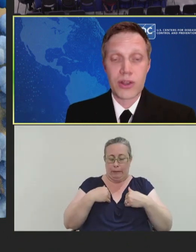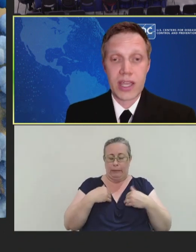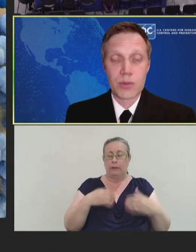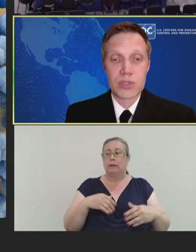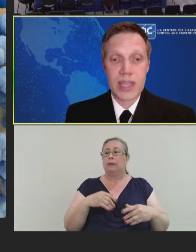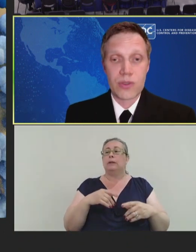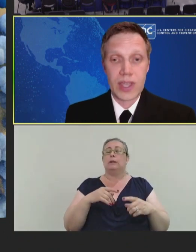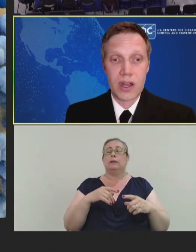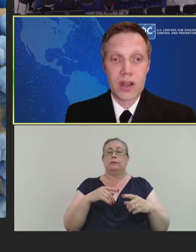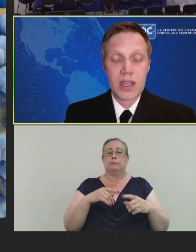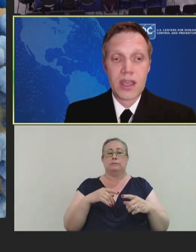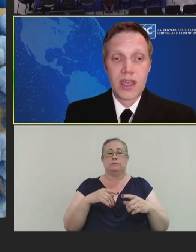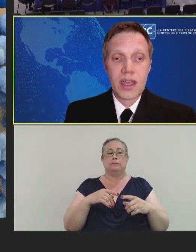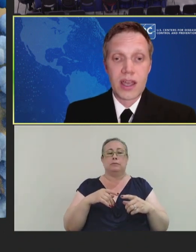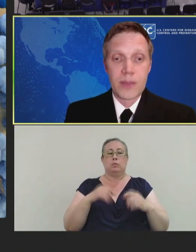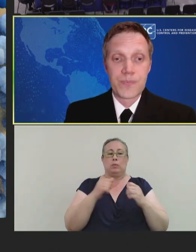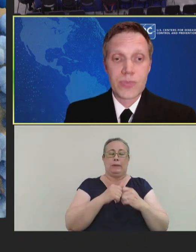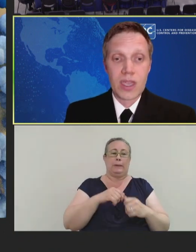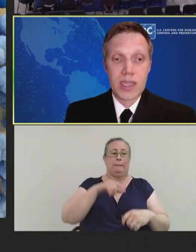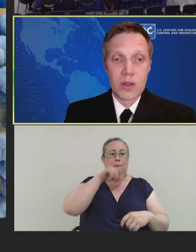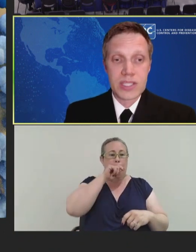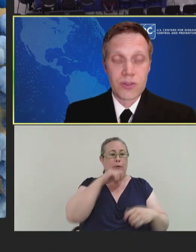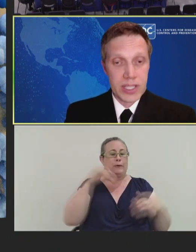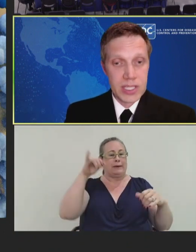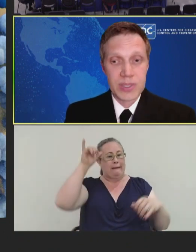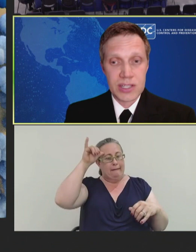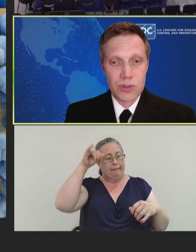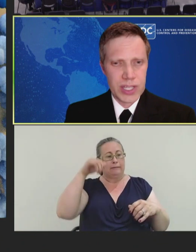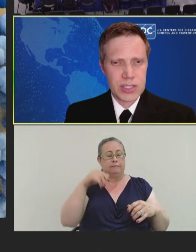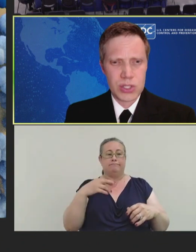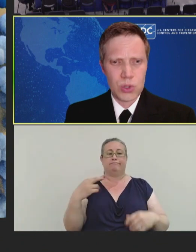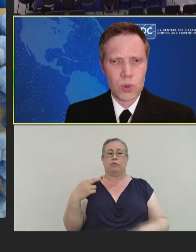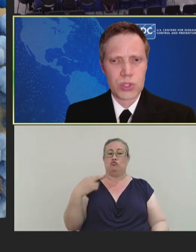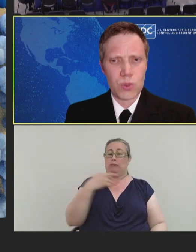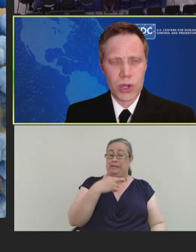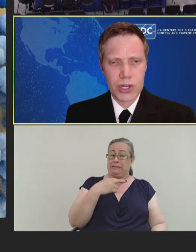animals out there. You know, it's a risk -- potential risk to workers.